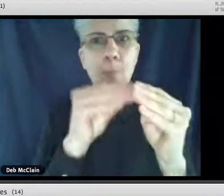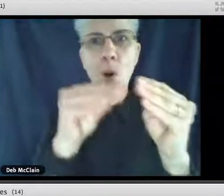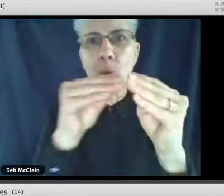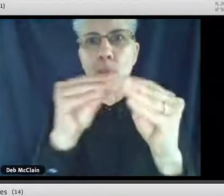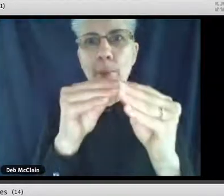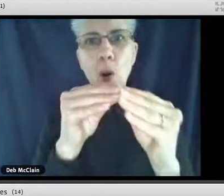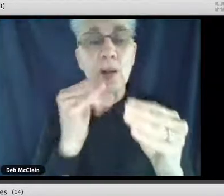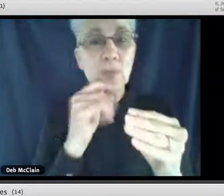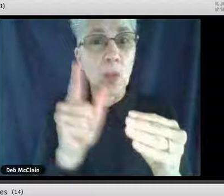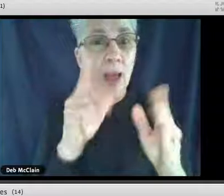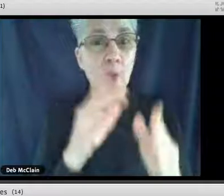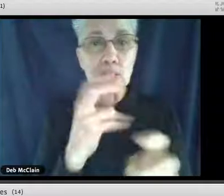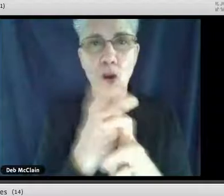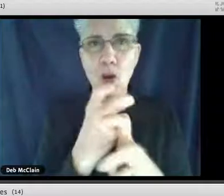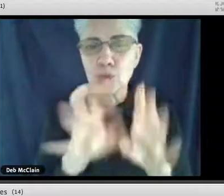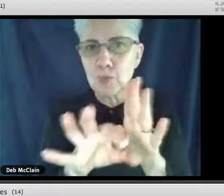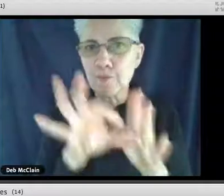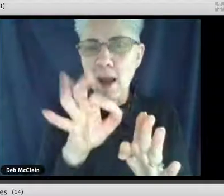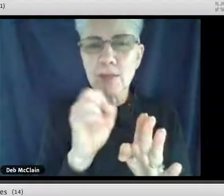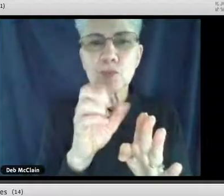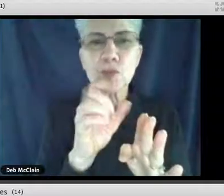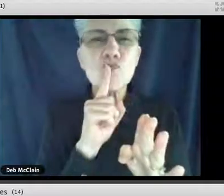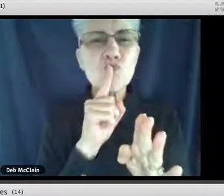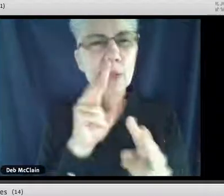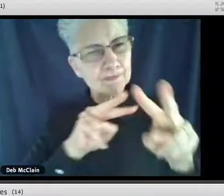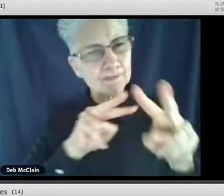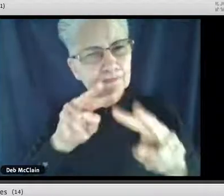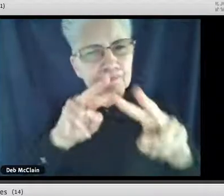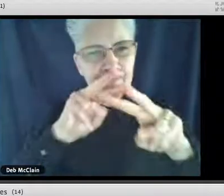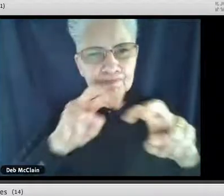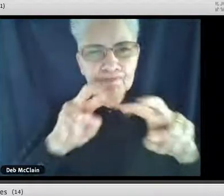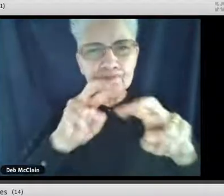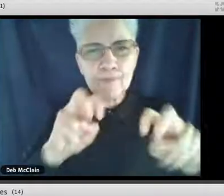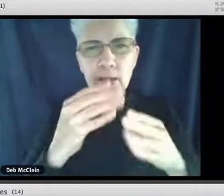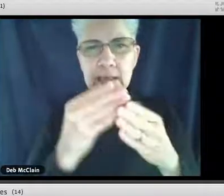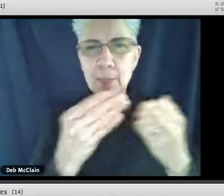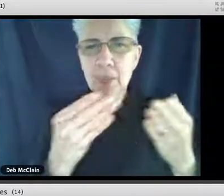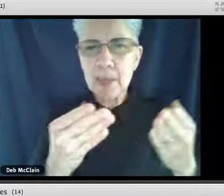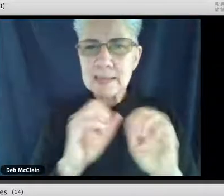so really kind of looking through some of that stuff and figuring how we can make concise